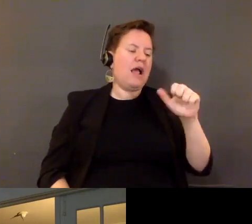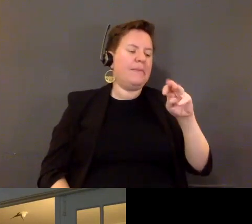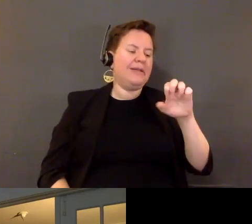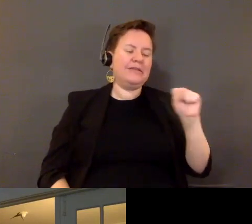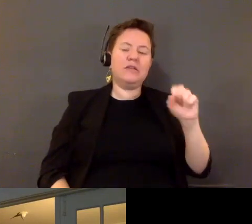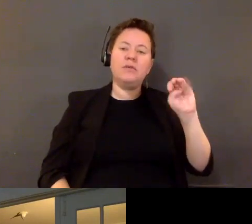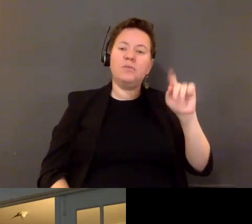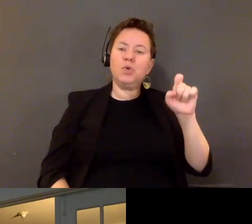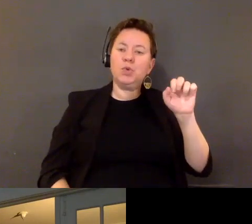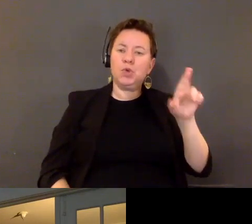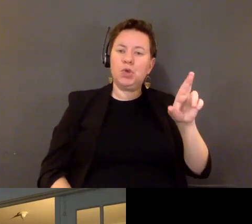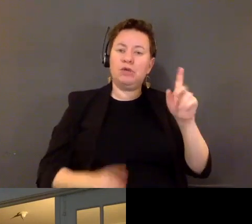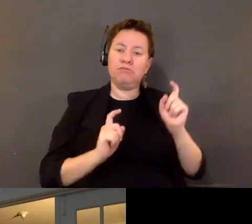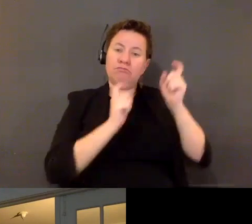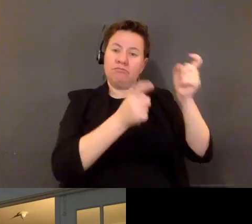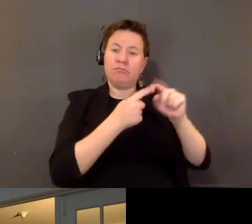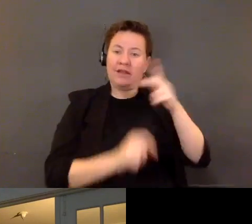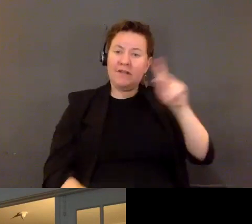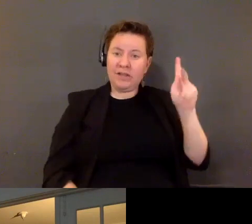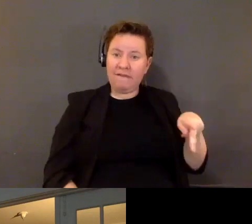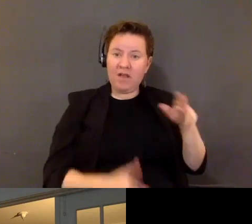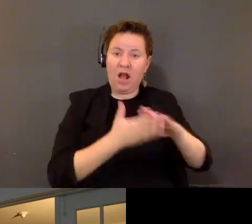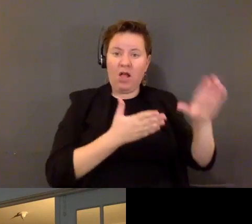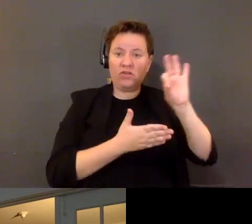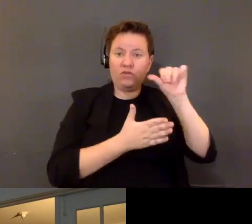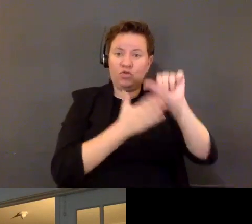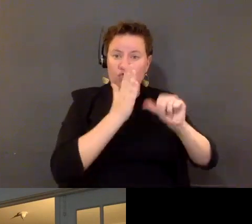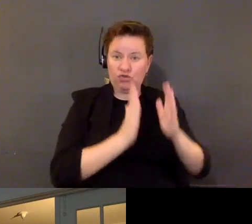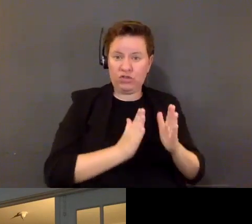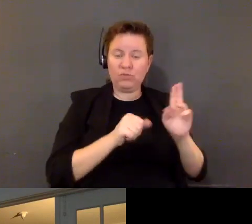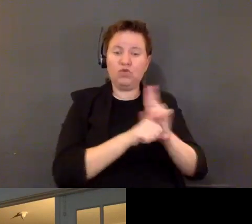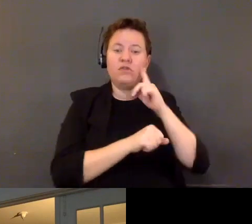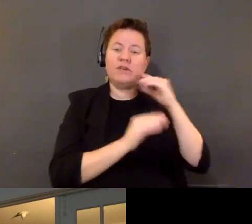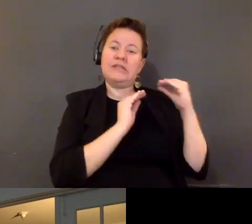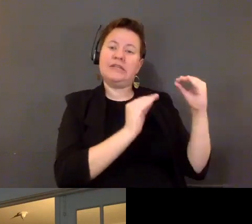it to the philadelphia college of surgeons to be used as a teaching tool for the medical school